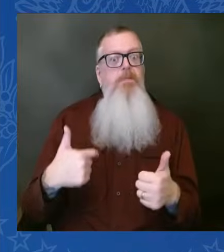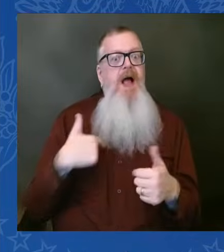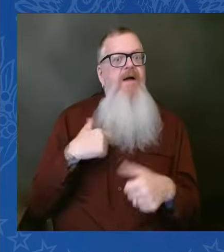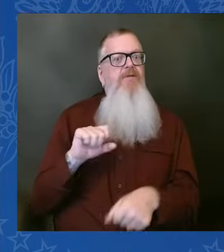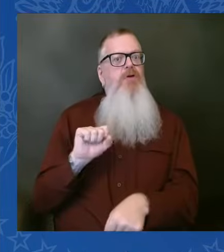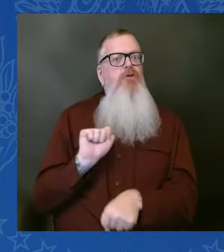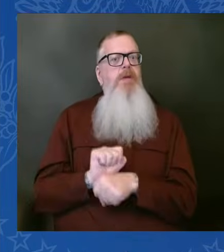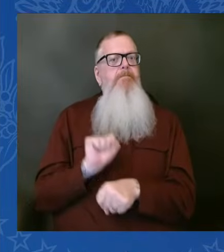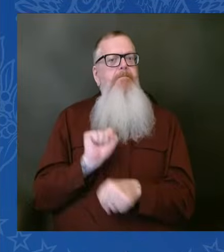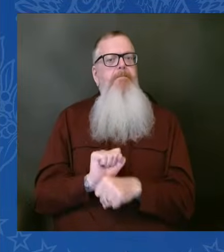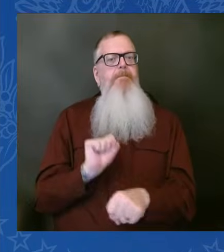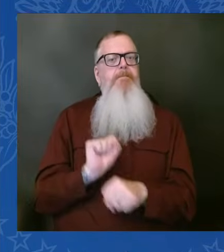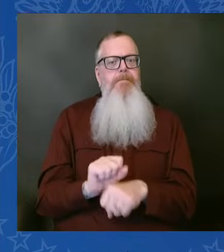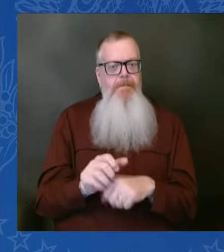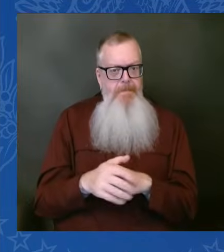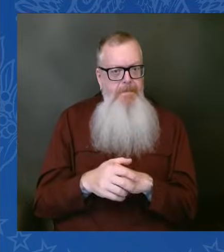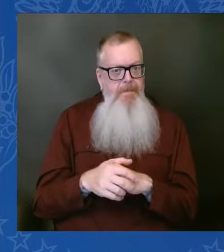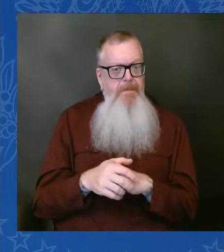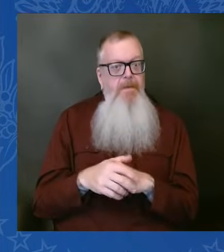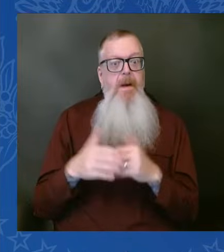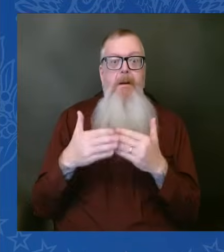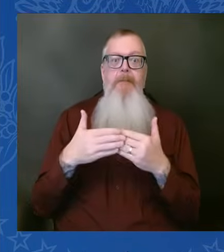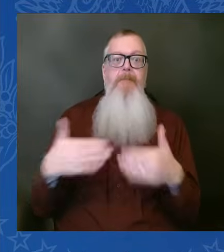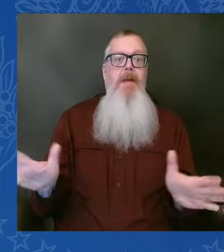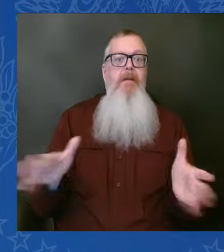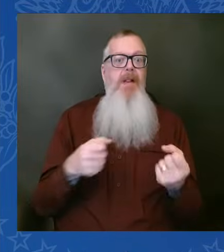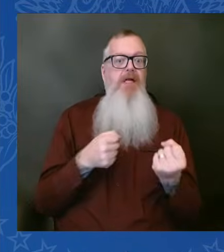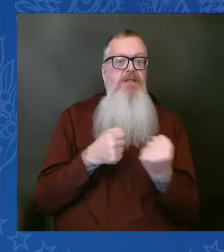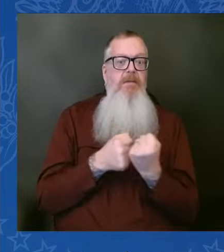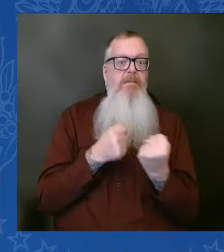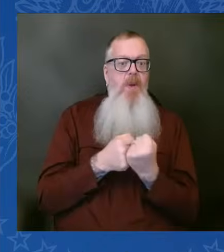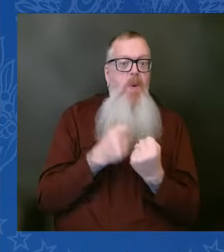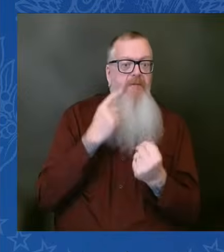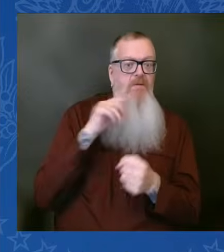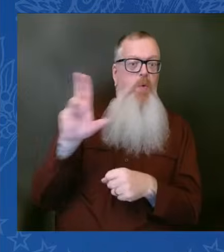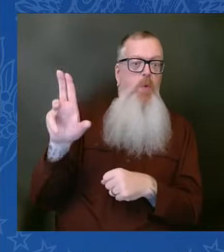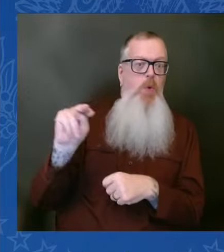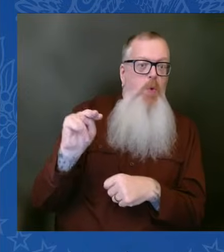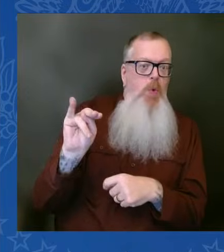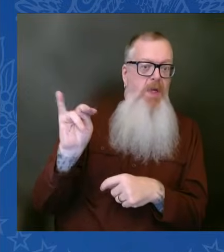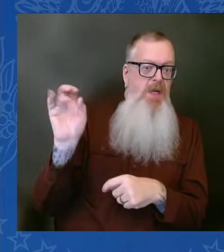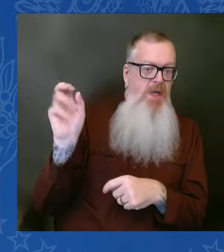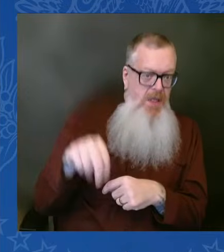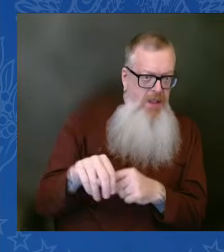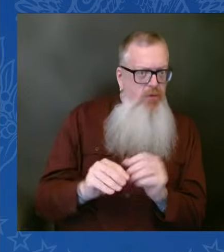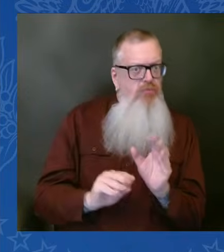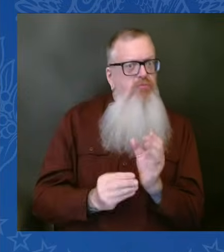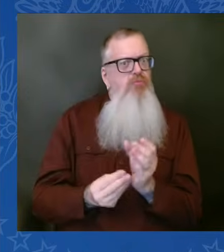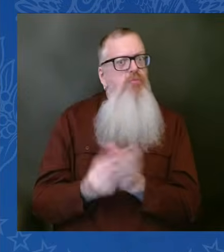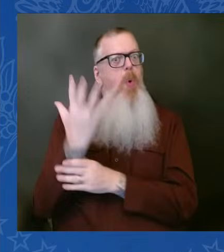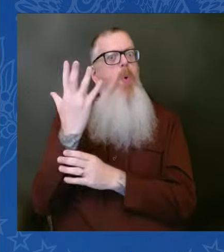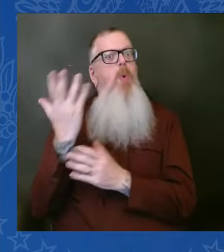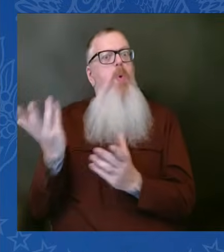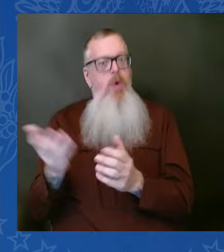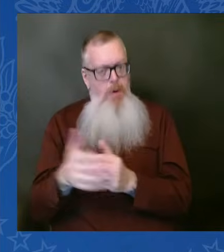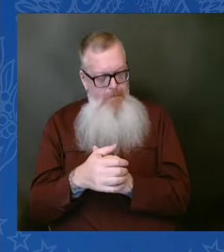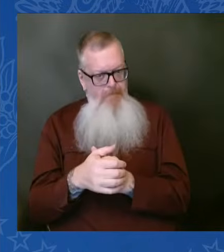is the highest it’s been in more than a half a century, and the labor movement is expanding and changing in new companies are -- and industries.